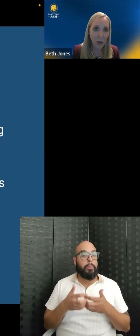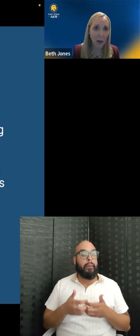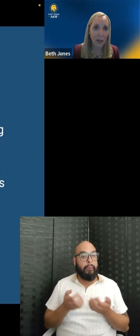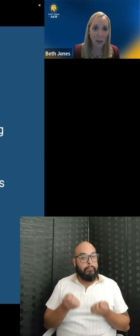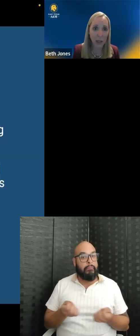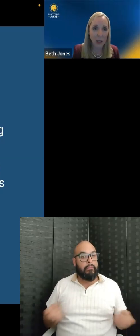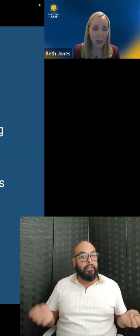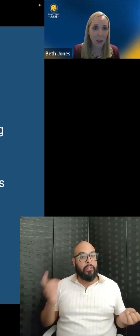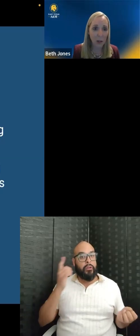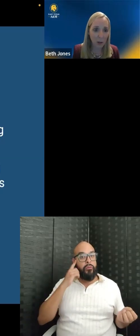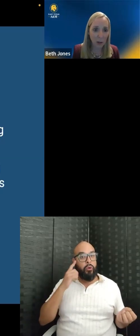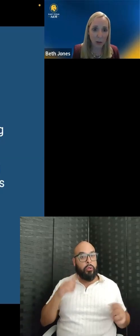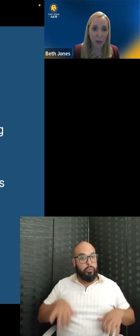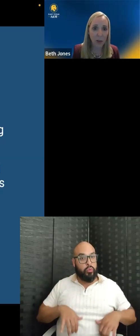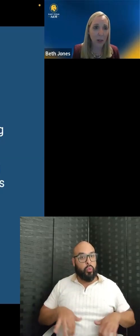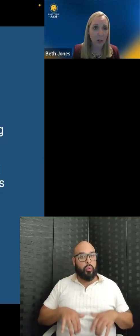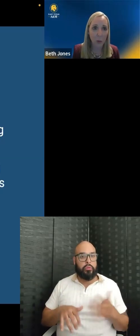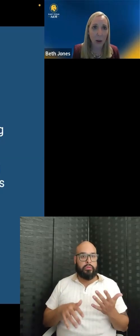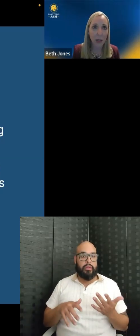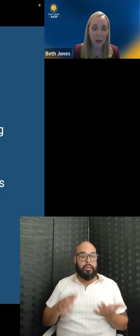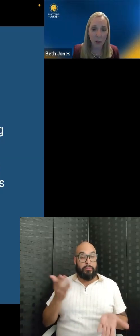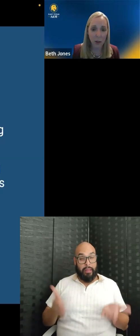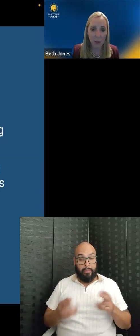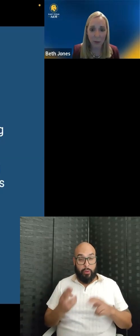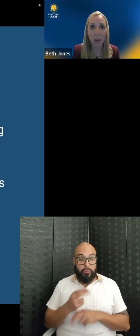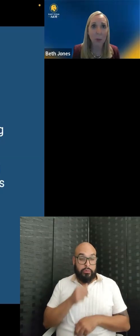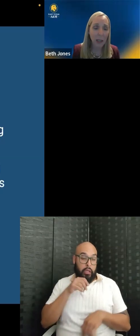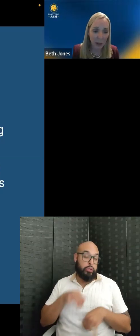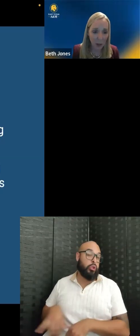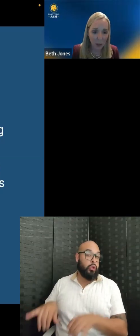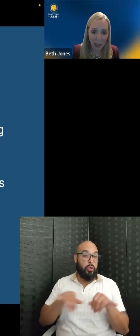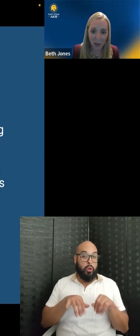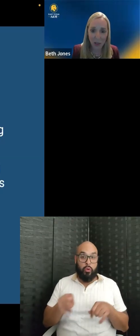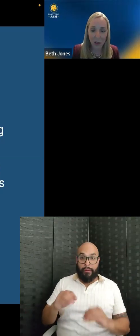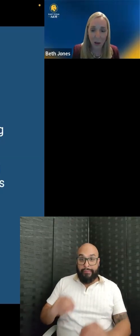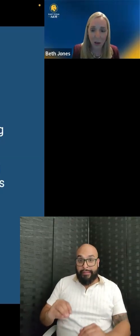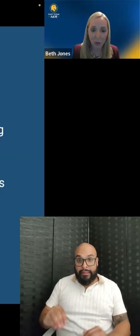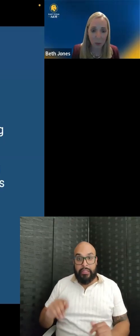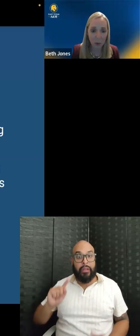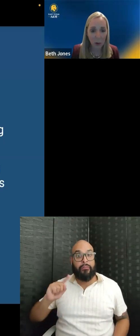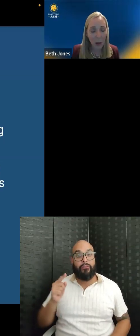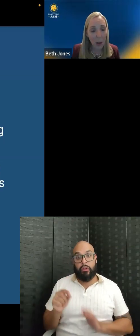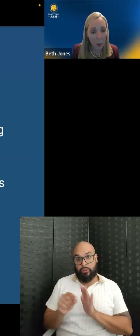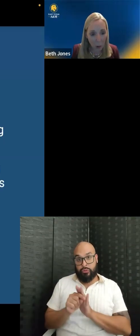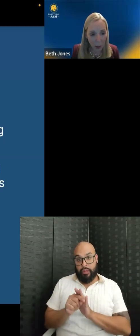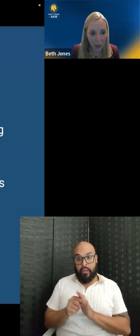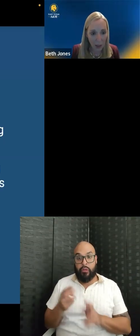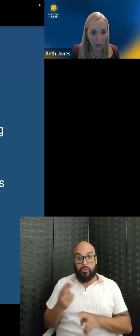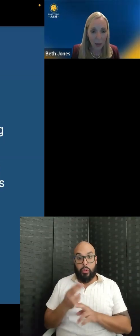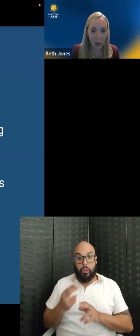You know, you're trying to teach a kindergartner or a first grader to write under a video magnifier, and that's just not a normal process.